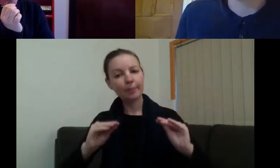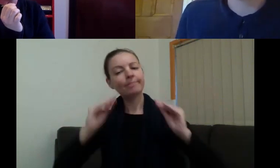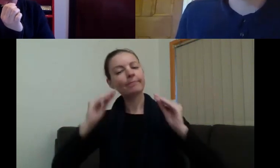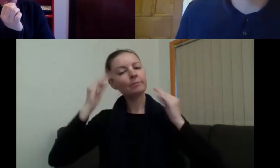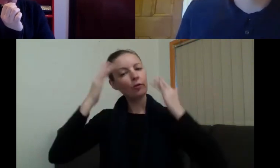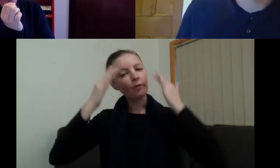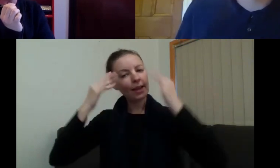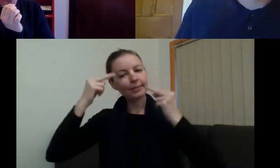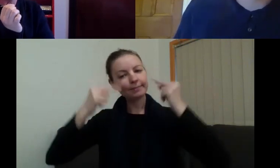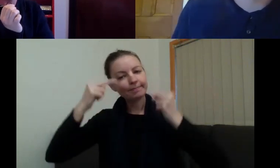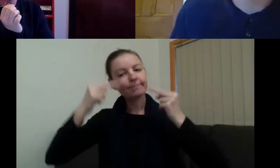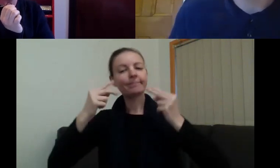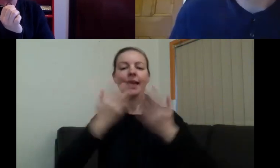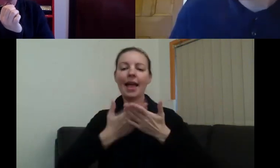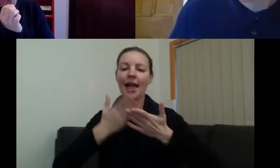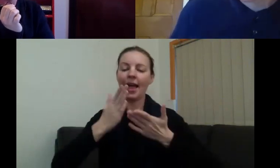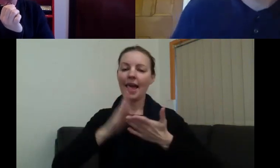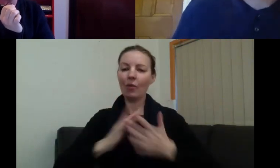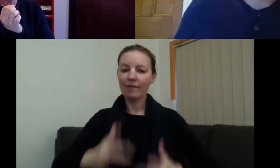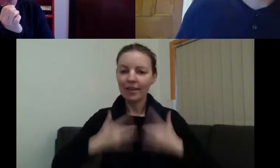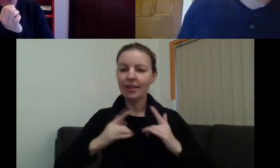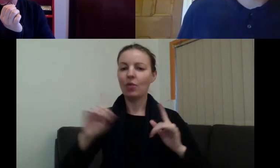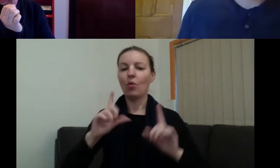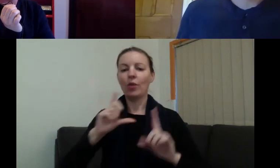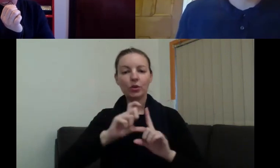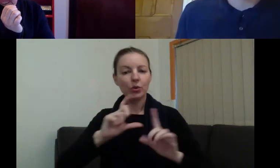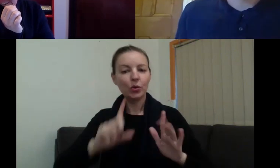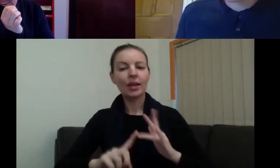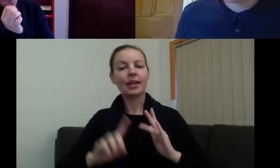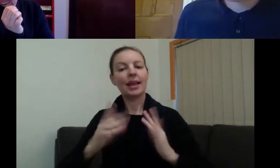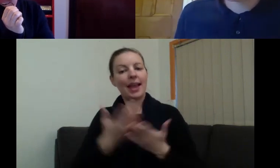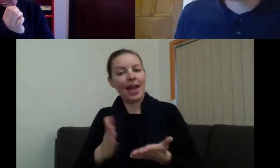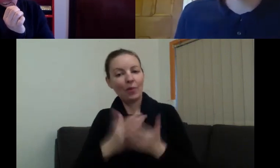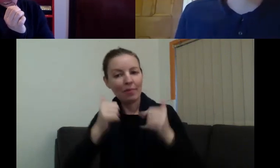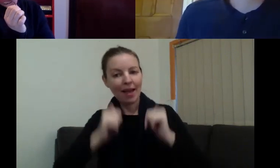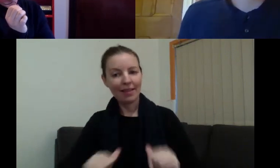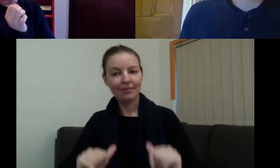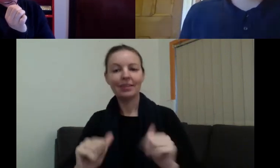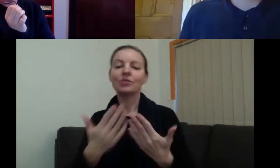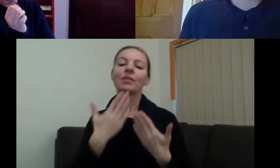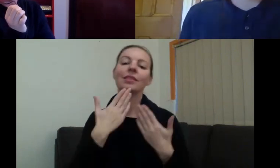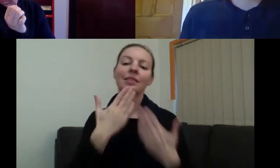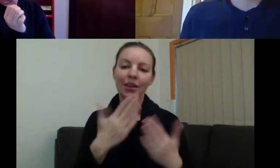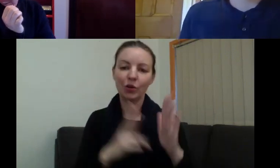and how we're feeling and how we're behaving. So, thank you. Thank you, Vincent.